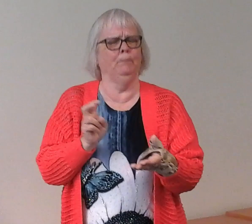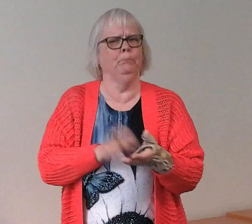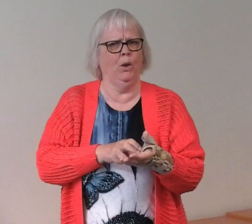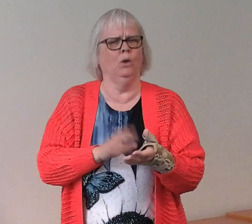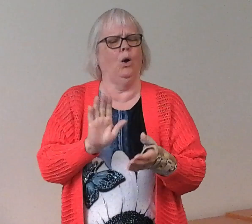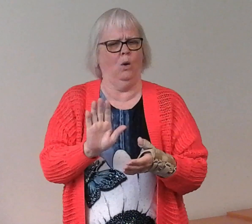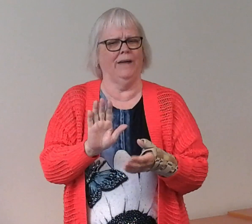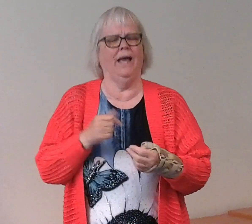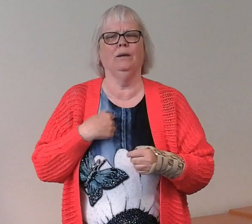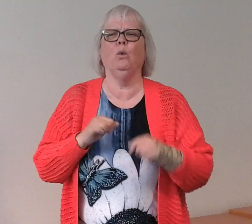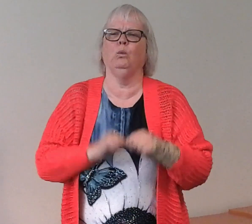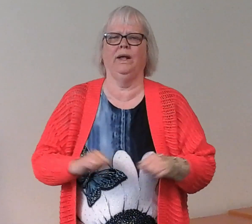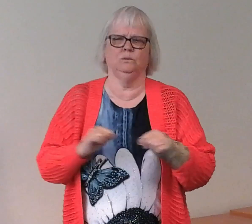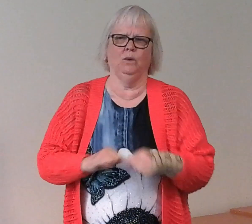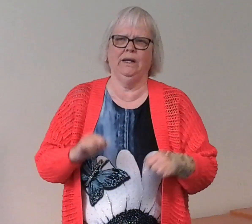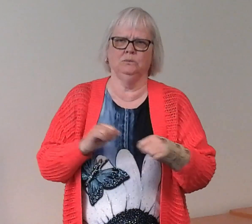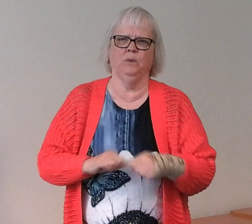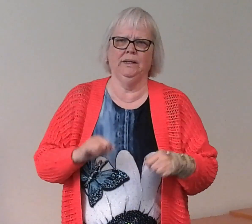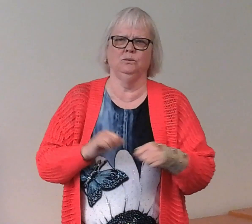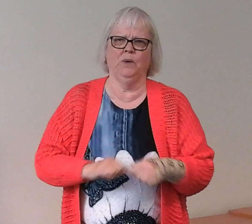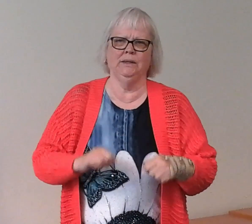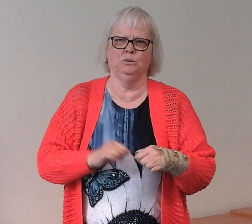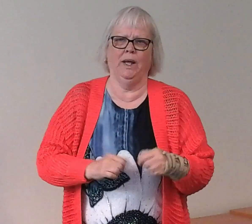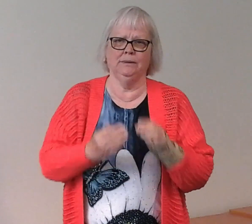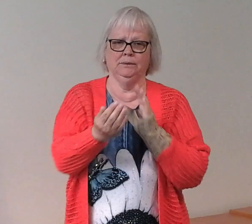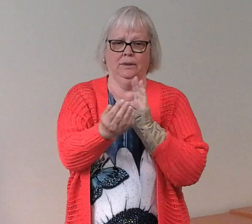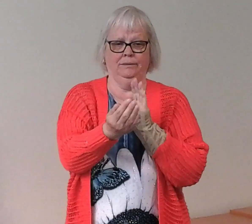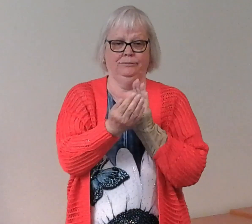has been booked I said okay so I'll sit down an hour wait. I was waiting for some